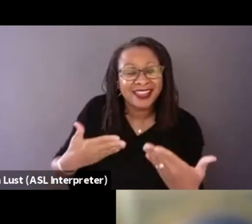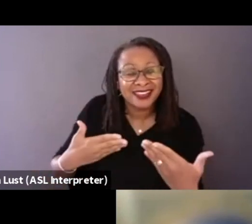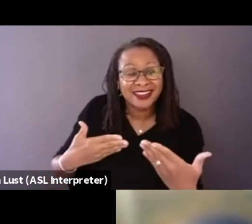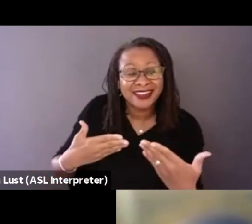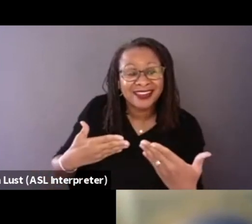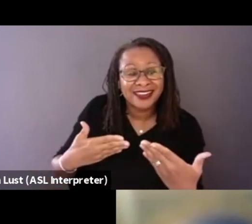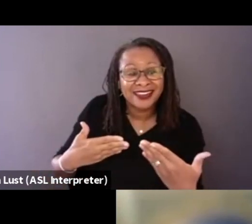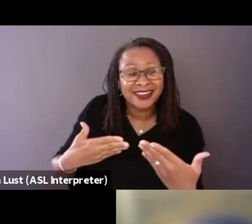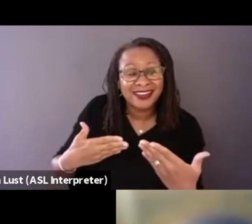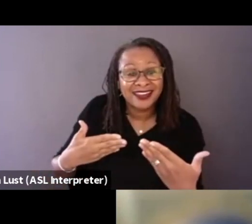none other